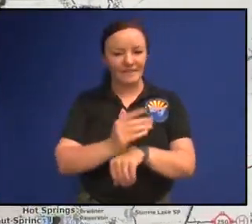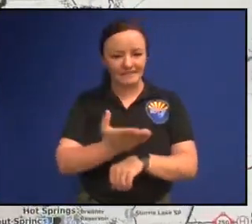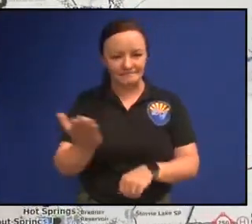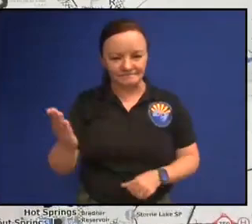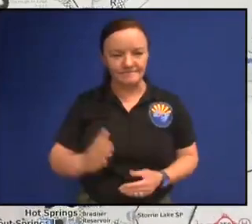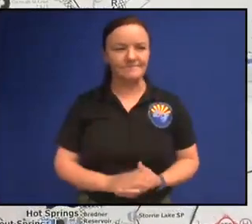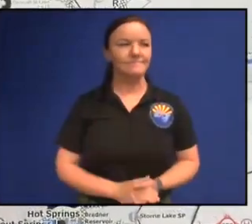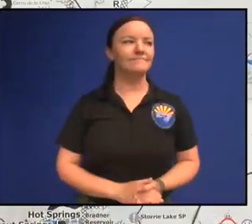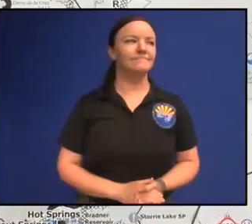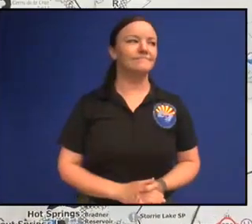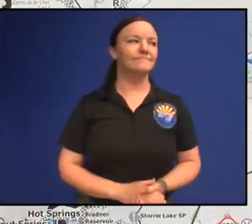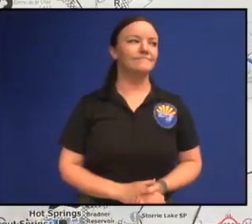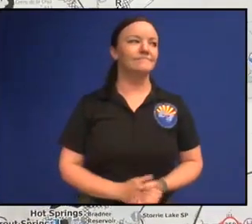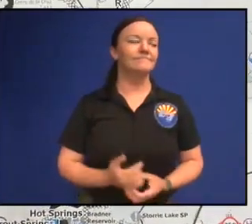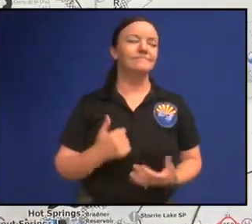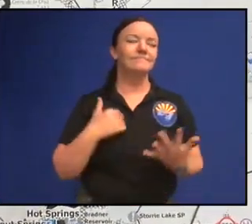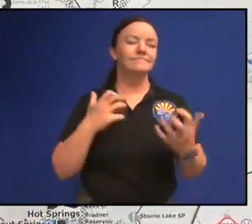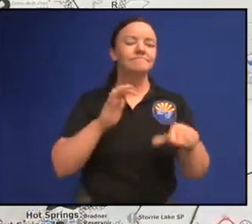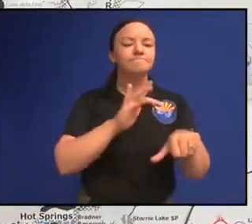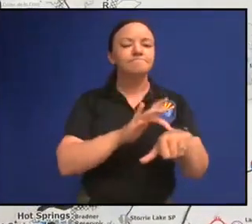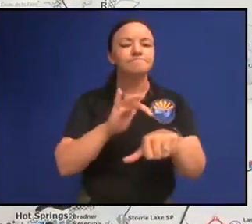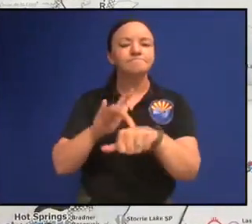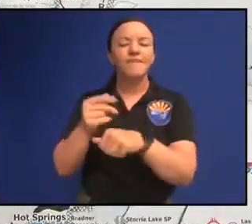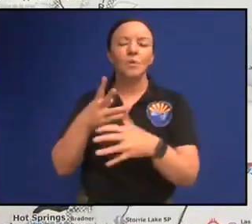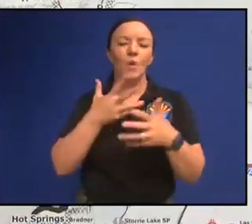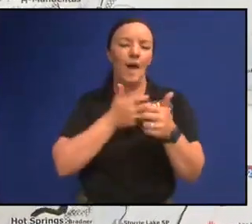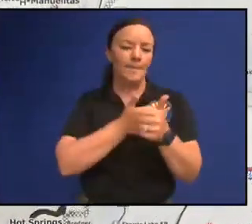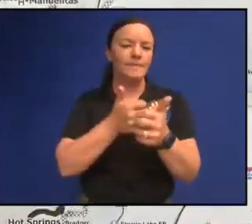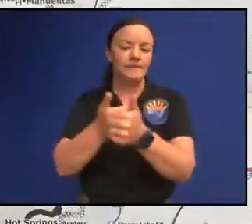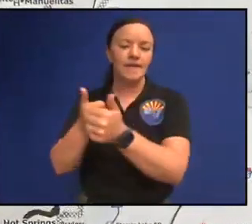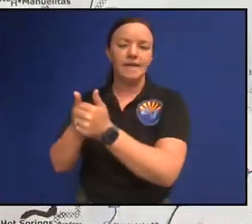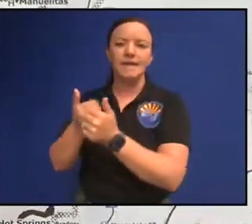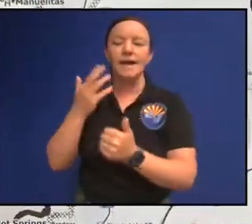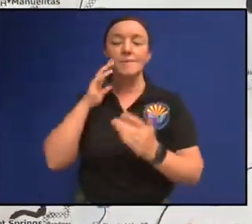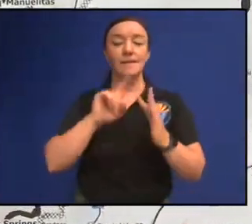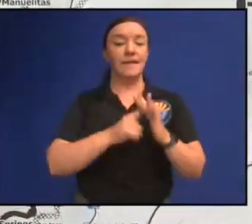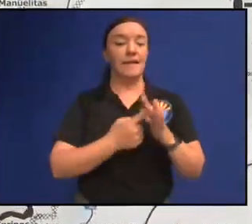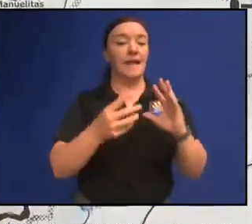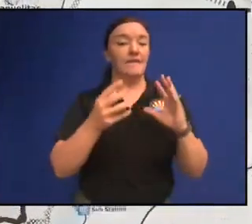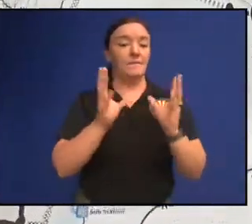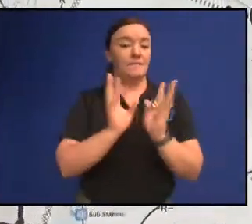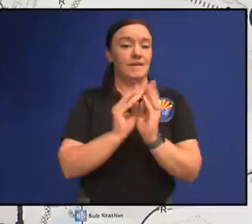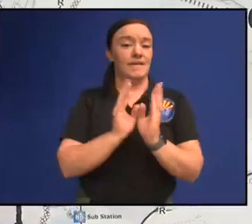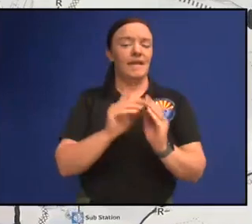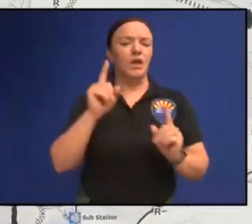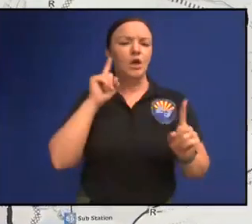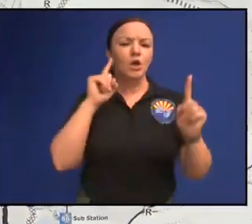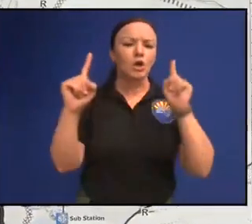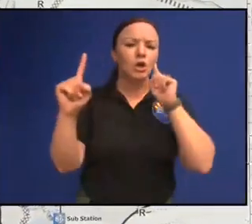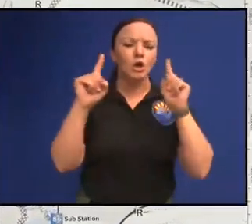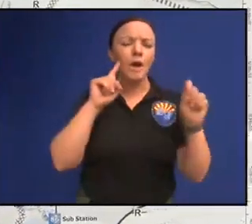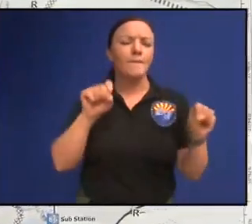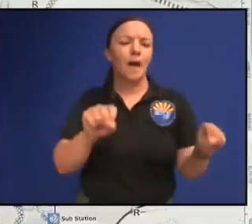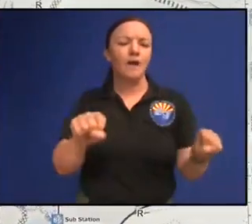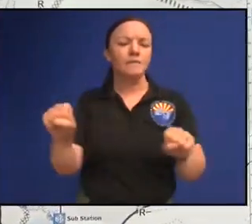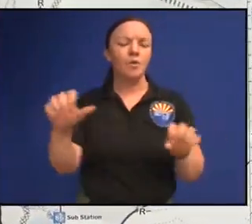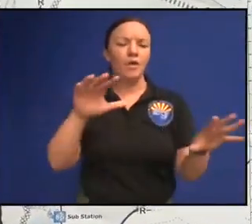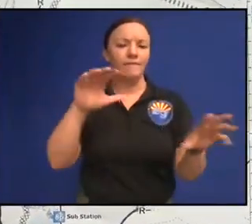I JUST WANTED TO TOUCH ON A FEW UPDATES. I KNOW AT THE BEGINNING OF THE MEETING YOU KIND OF HEARD ABOUT POSSIBLE EVACUATION STATUS CHANGES WHICH IS